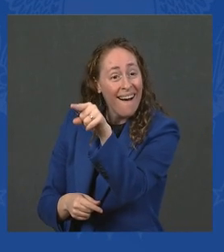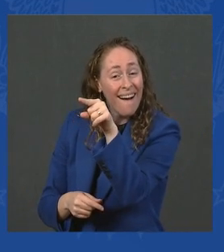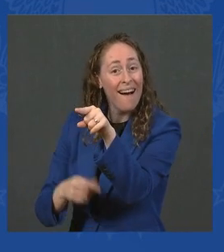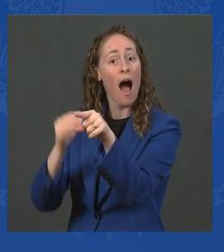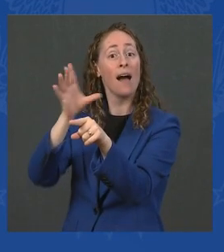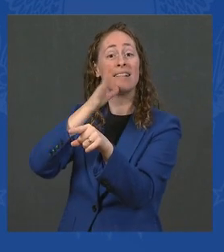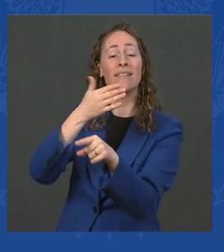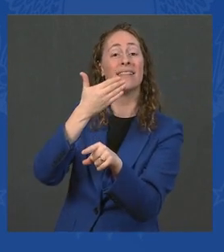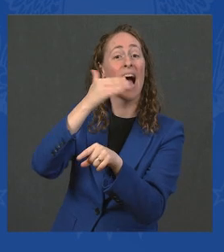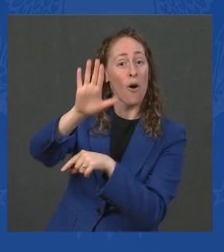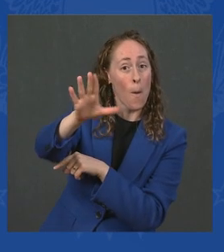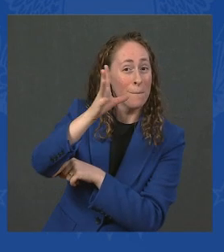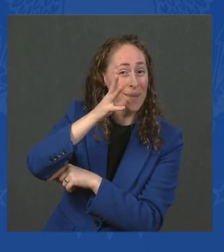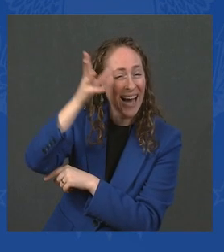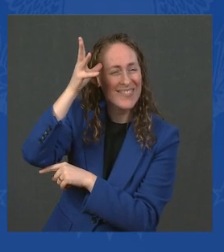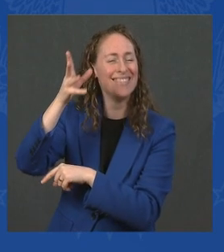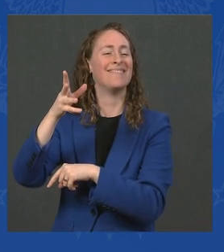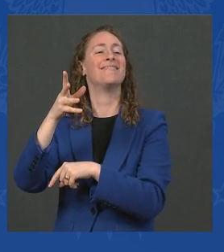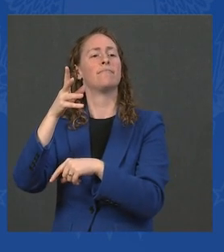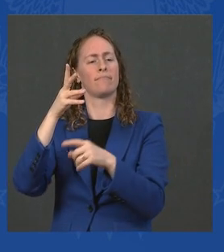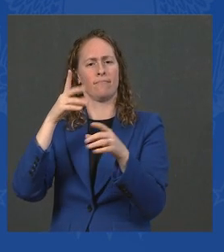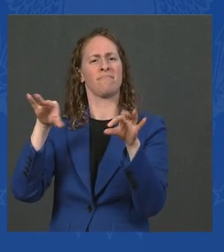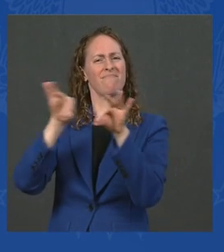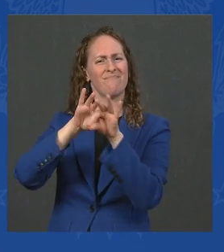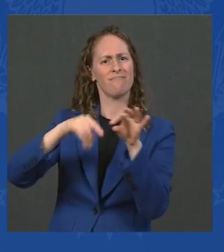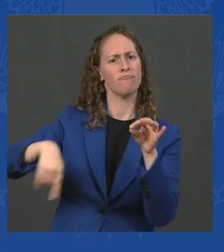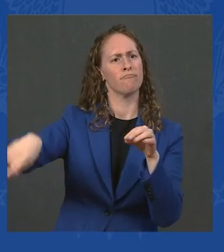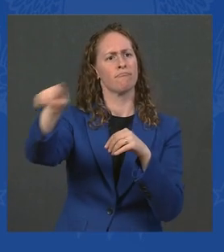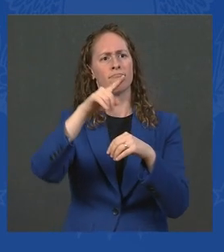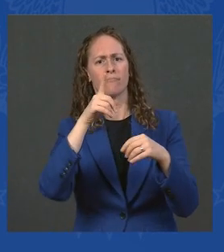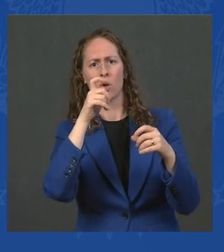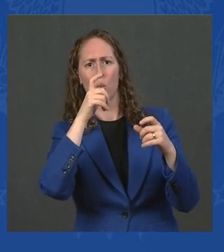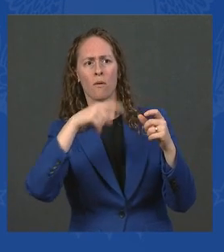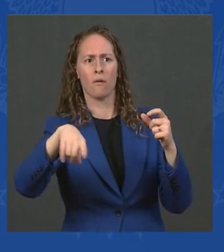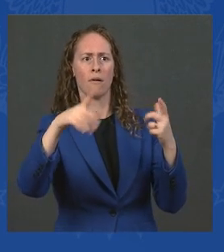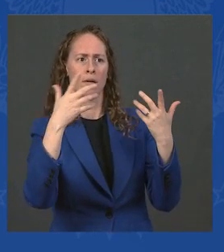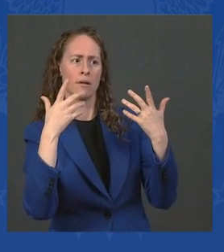And protect the -- two is to protect the vaccinated. Three is increase testing and masking.